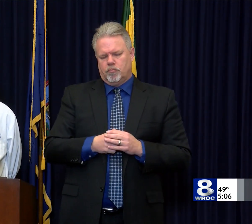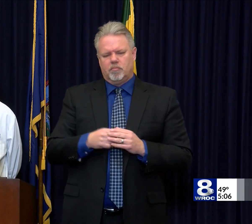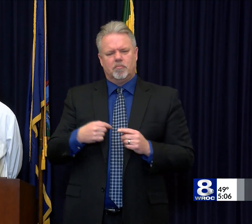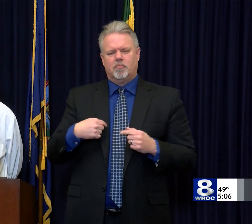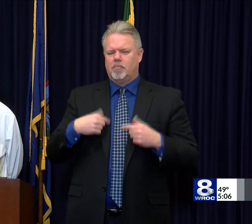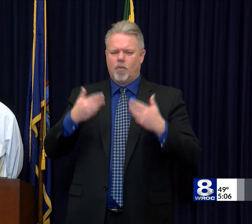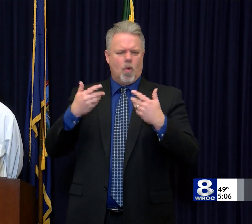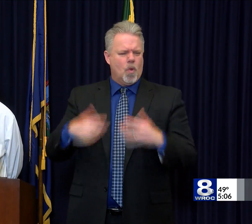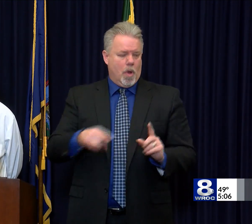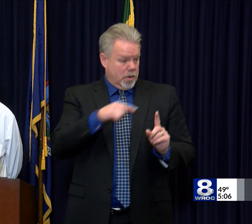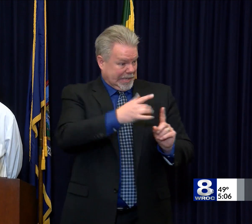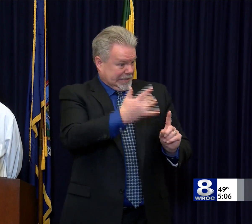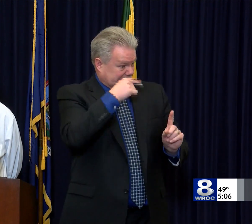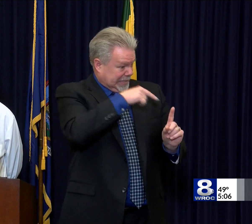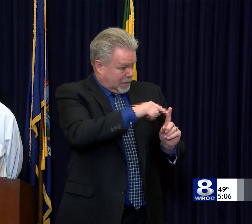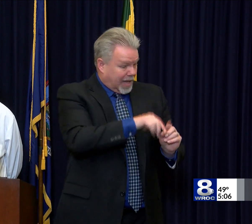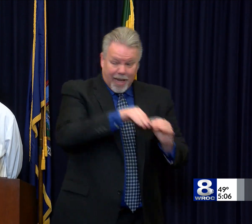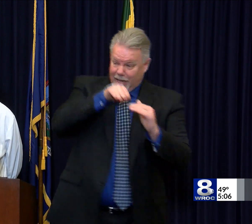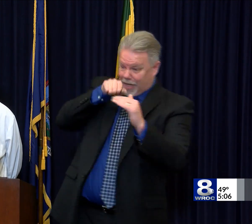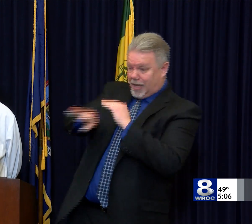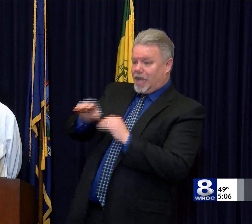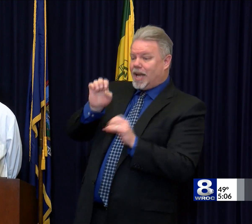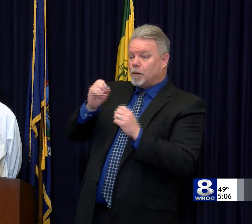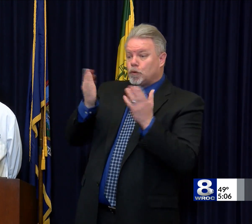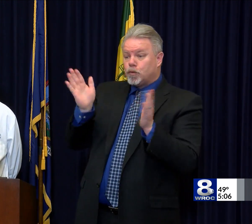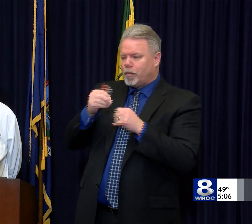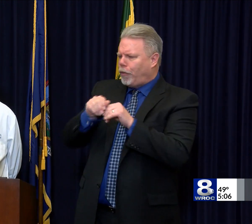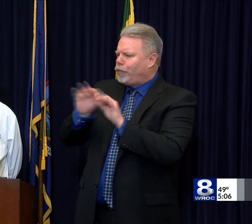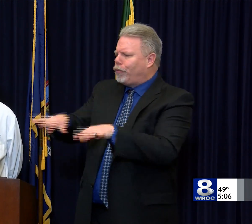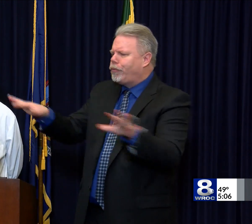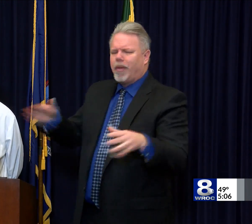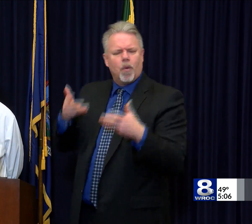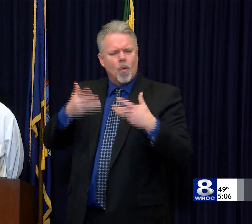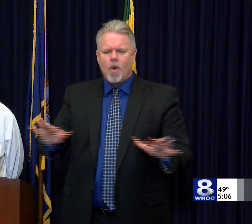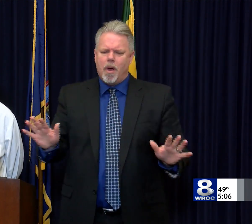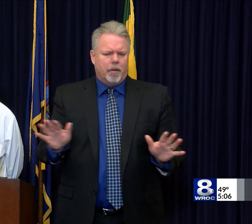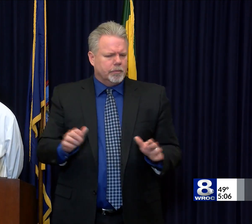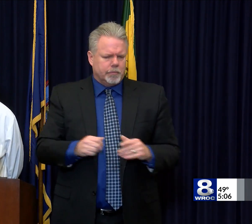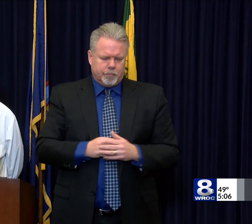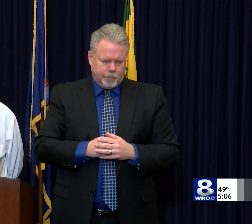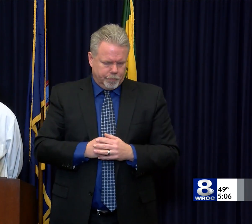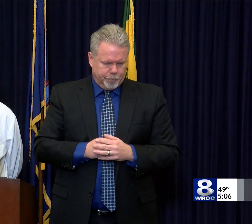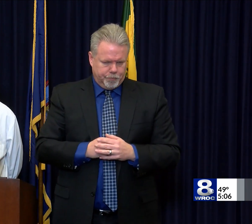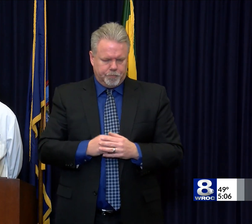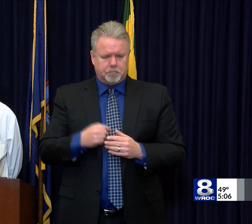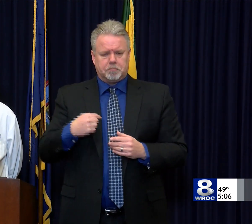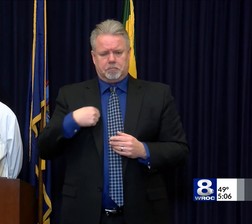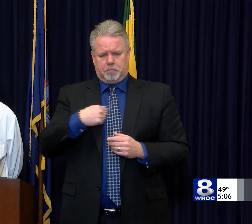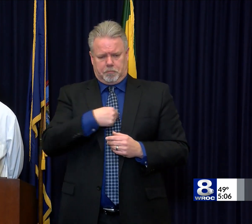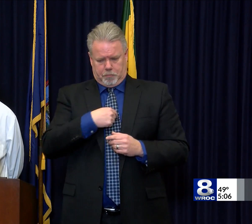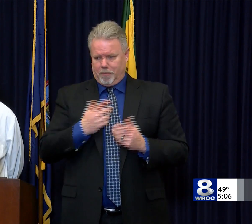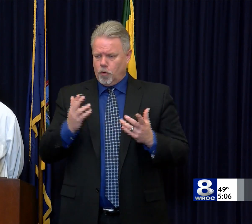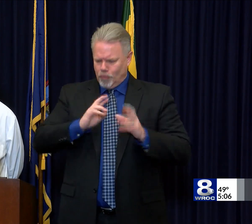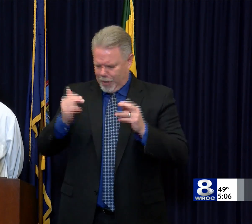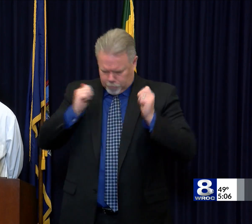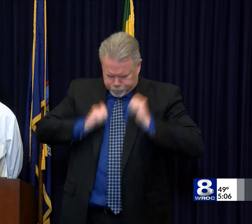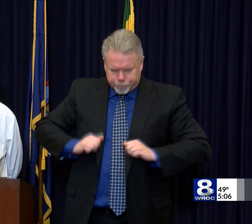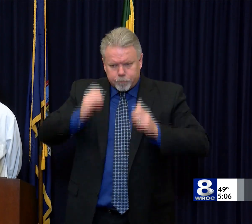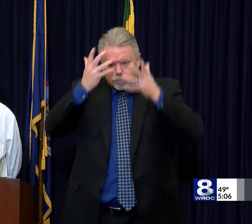ensure that he was tested appropriately for the covid 19 virus. DOCTOR BILAL AHMED WORKS AT HIGHLAND